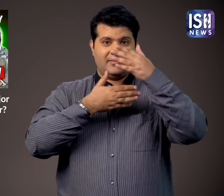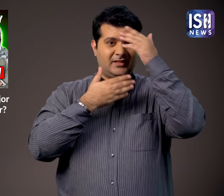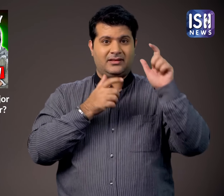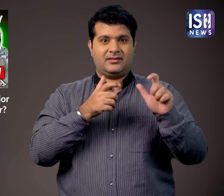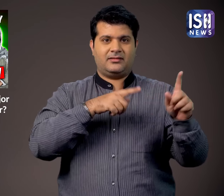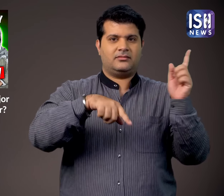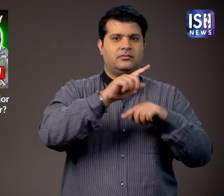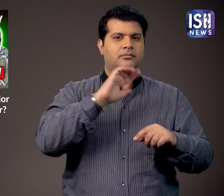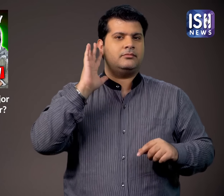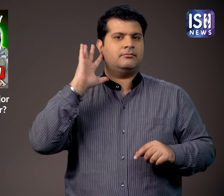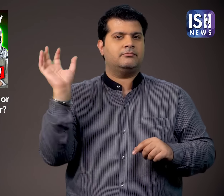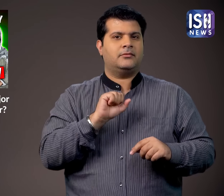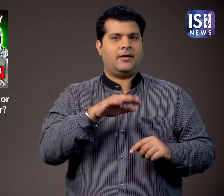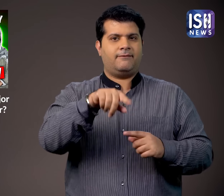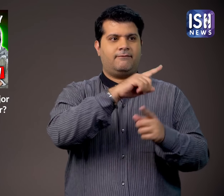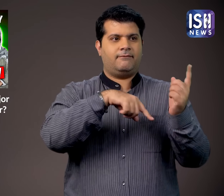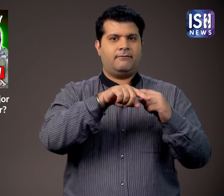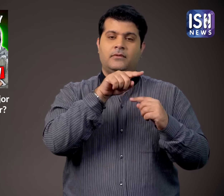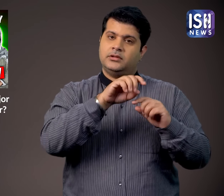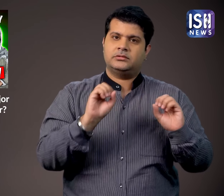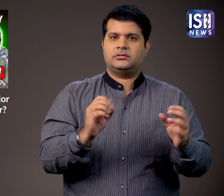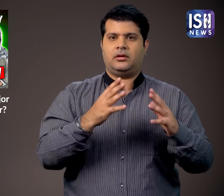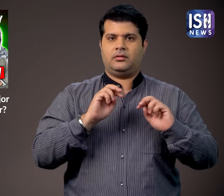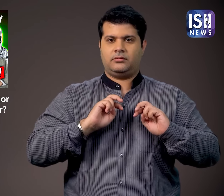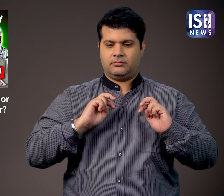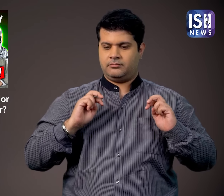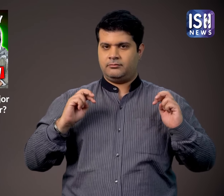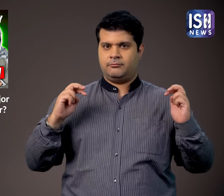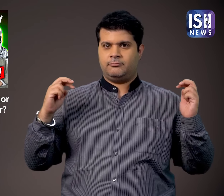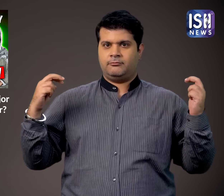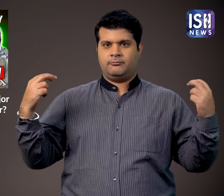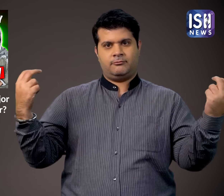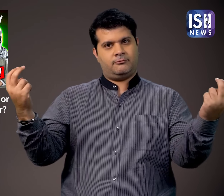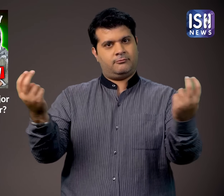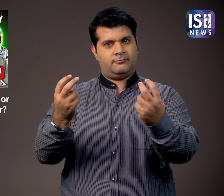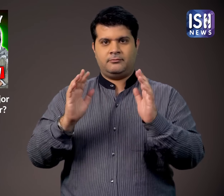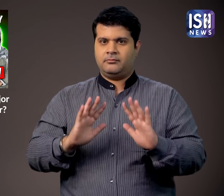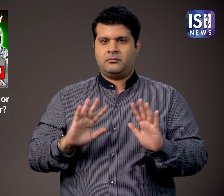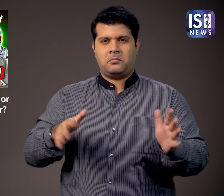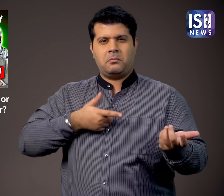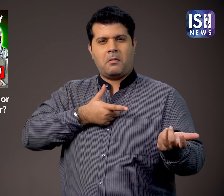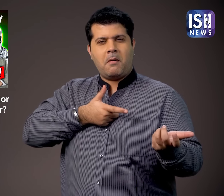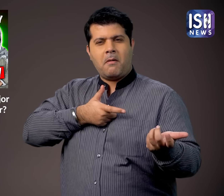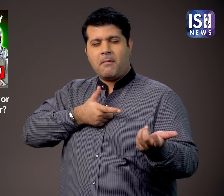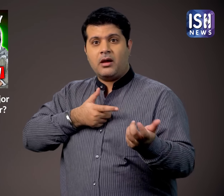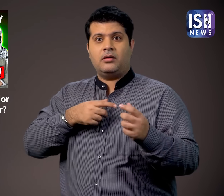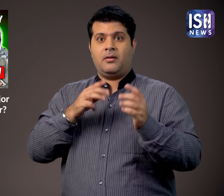the terrorists surrounded them, and there was a fierce encounter.